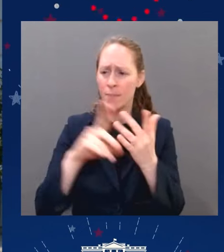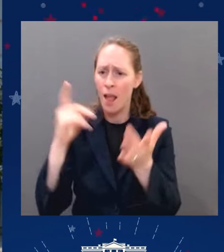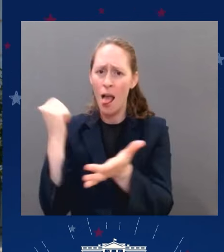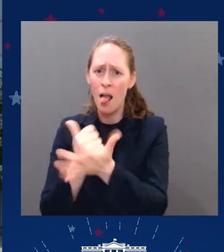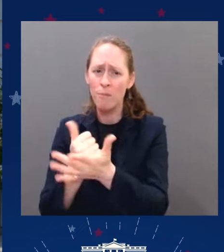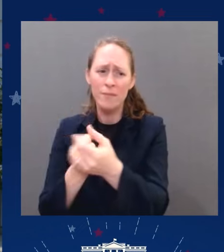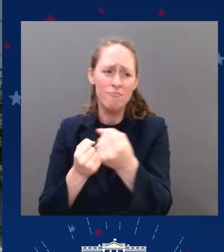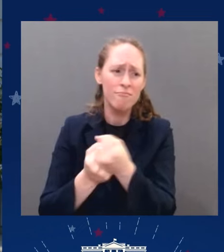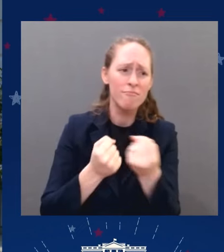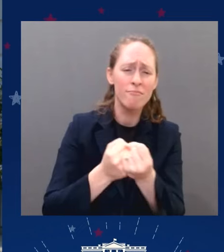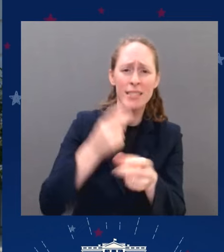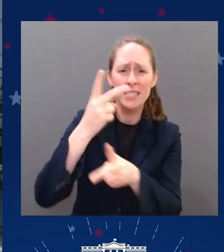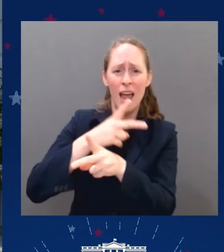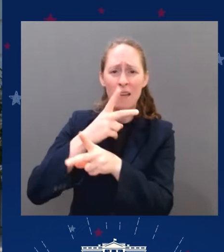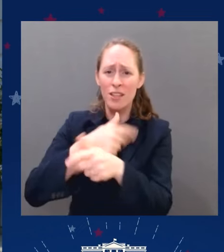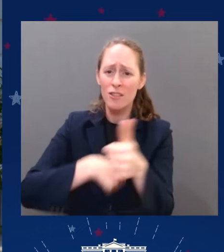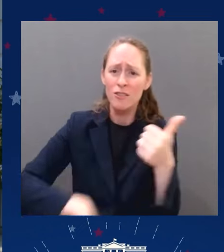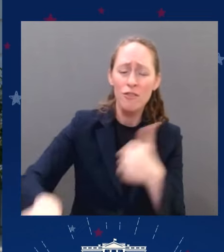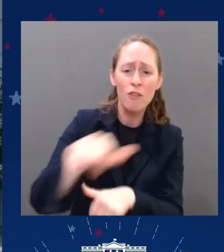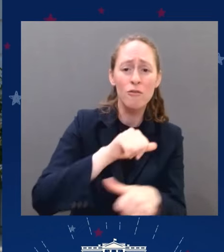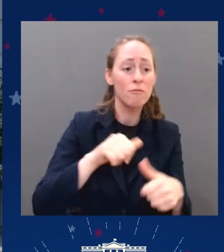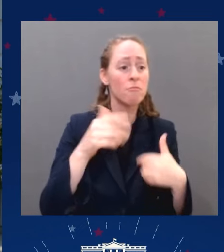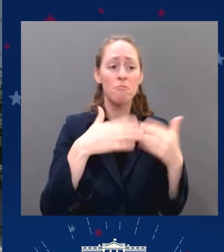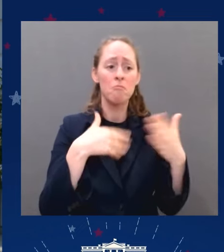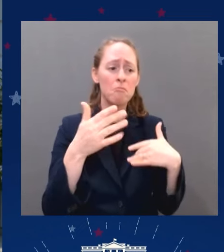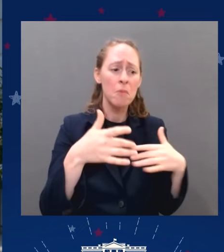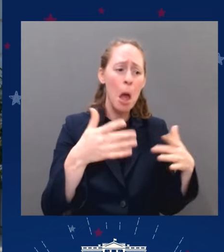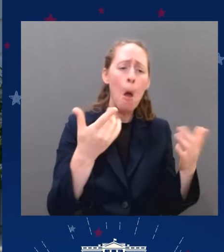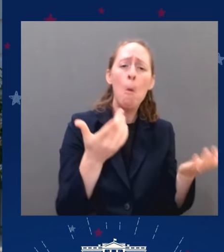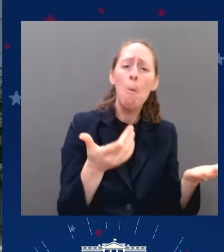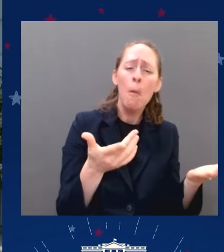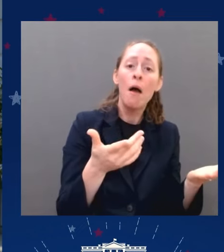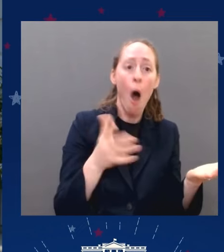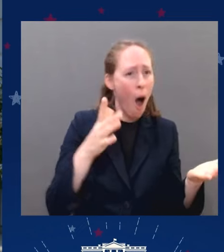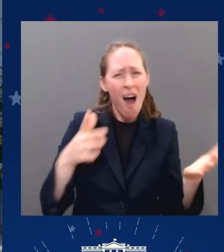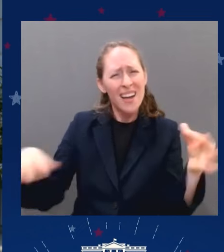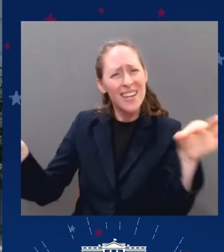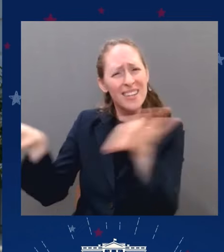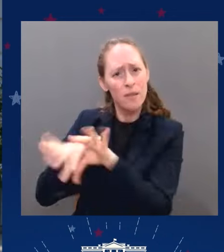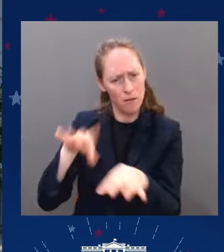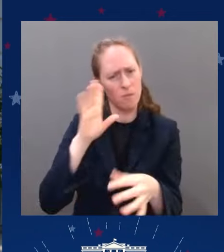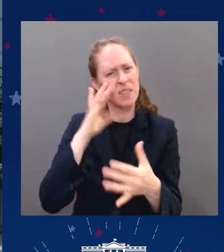So thank you for all that your families do. God bless you.